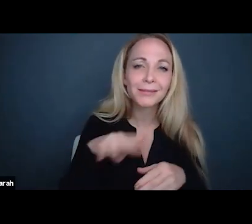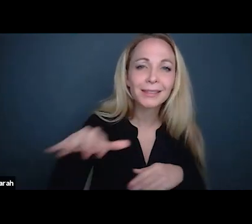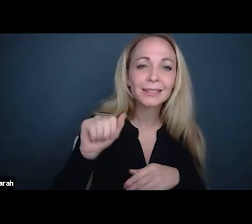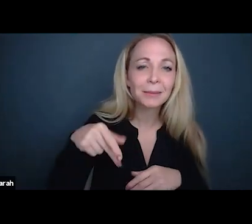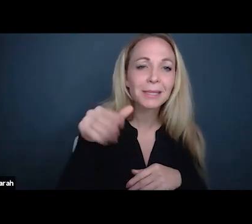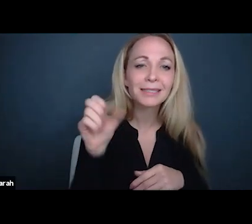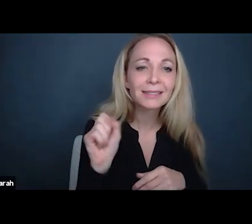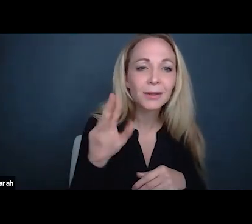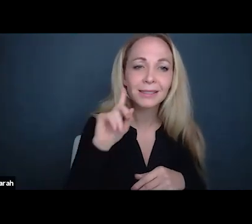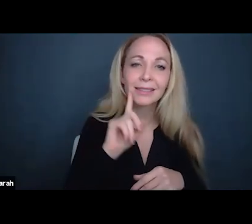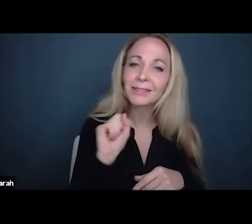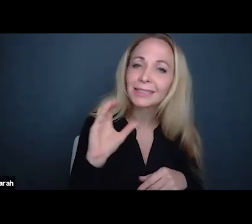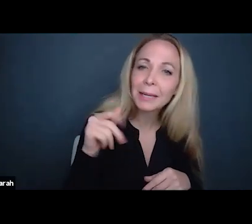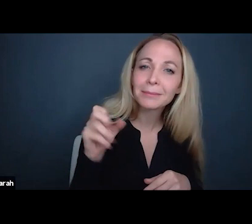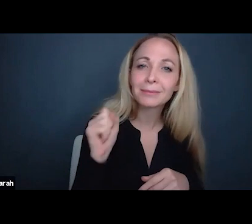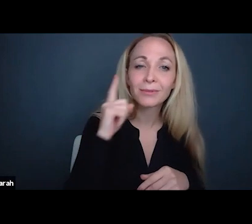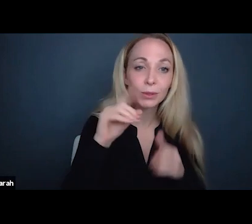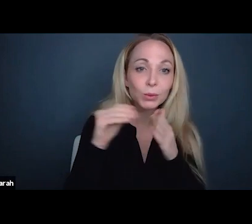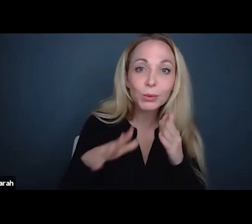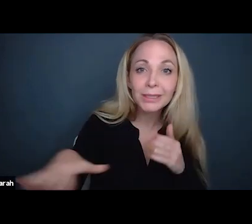DeafScapes for students at the plaza.